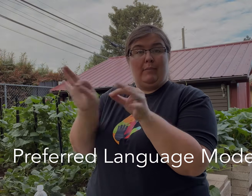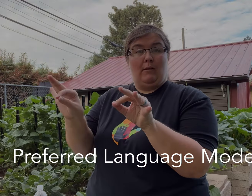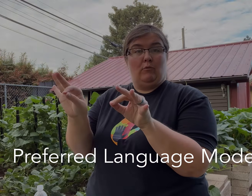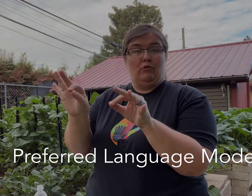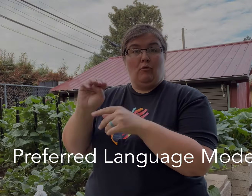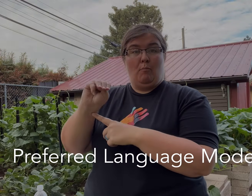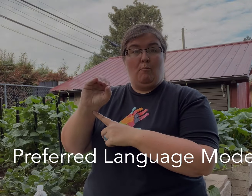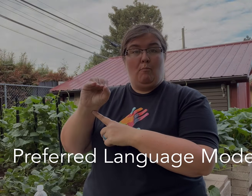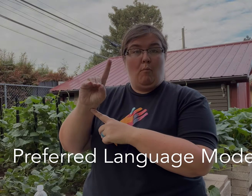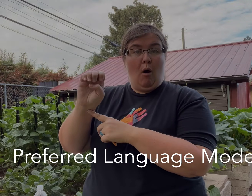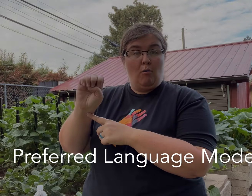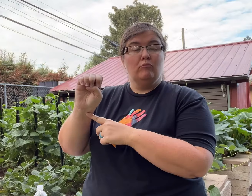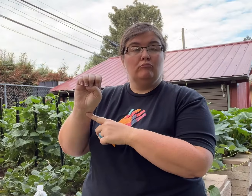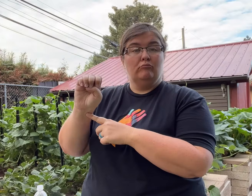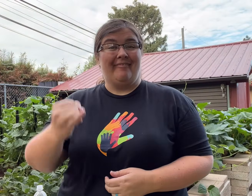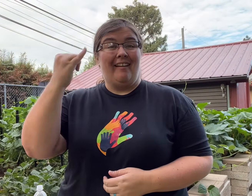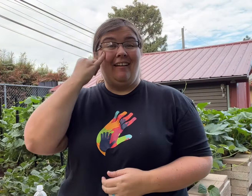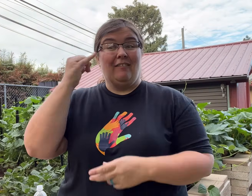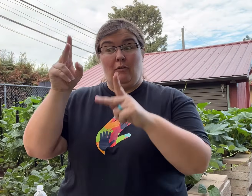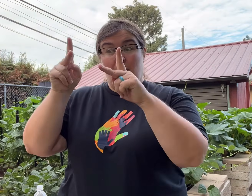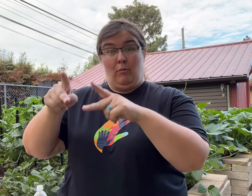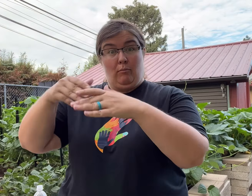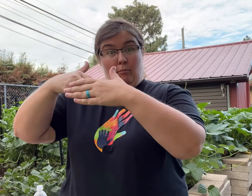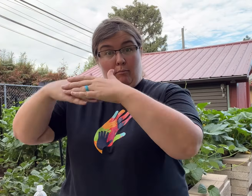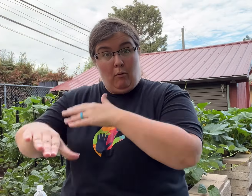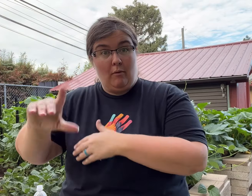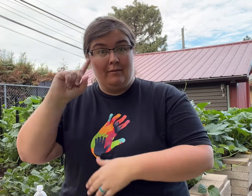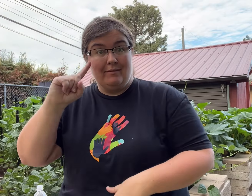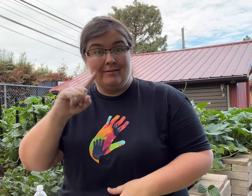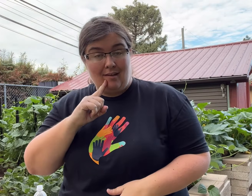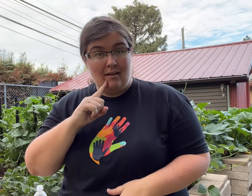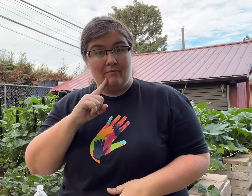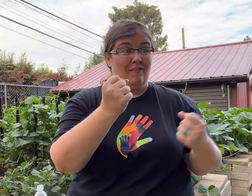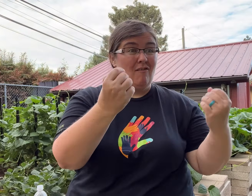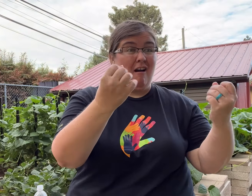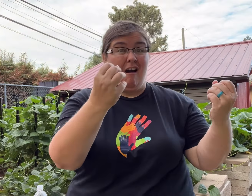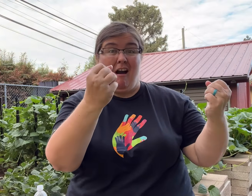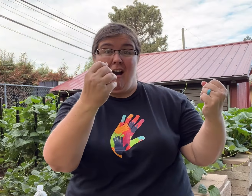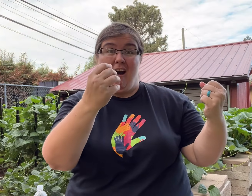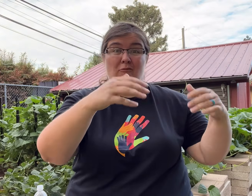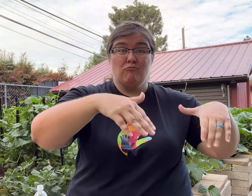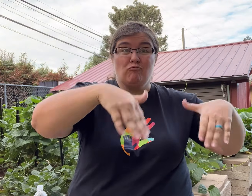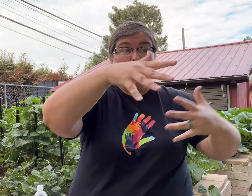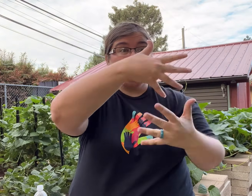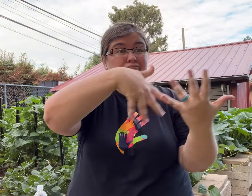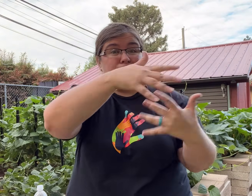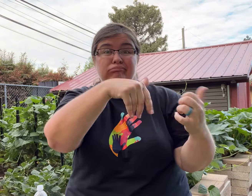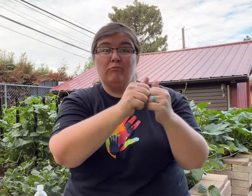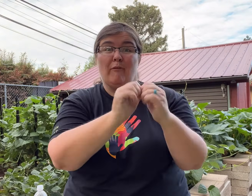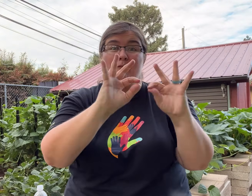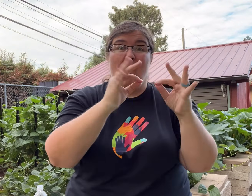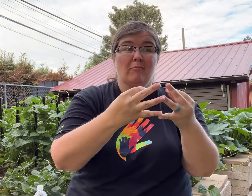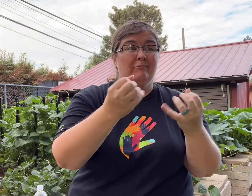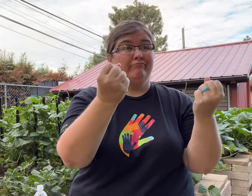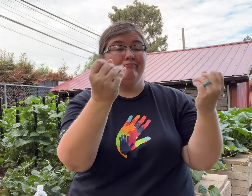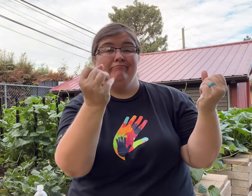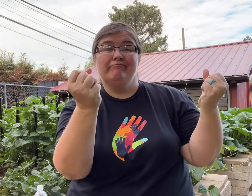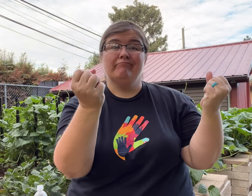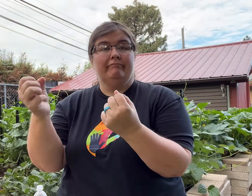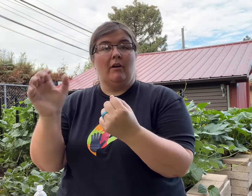language mode when dreaming. So, if a person is born Deaf, grows up signing with their family,